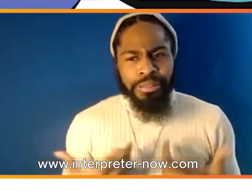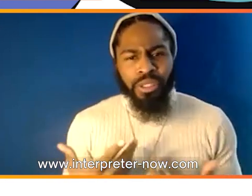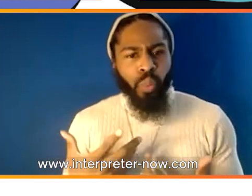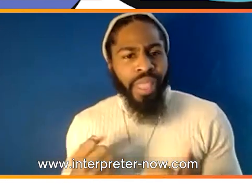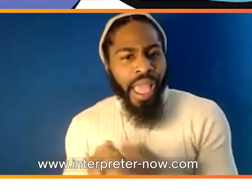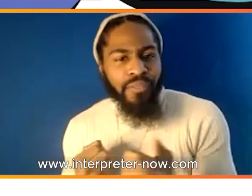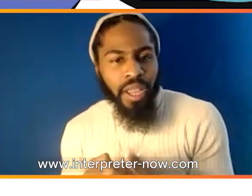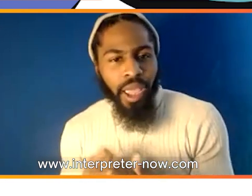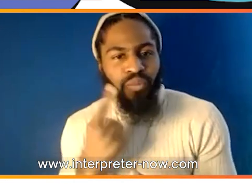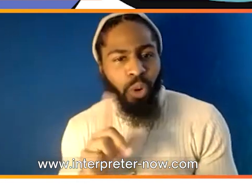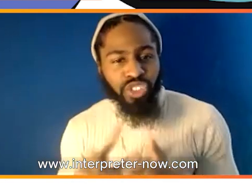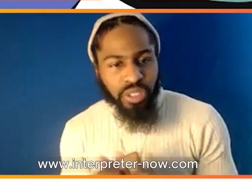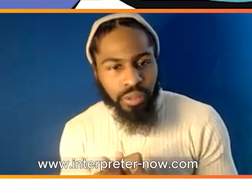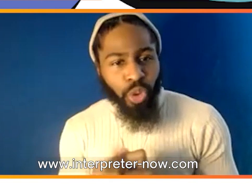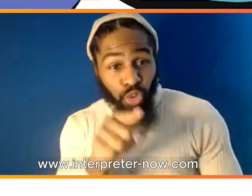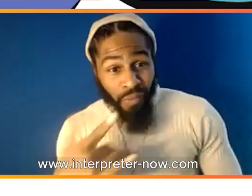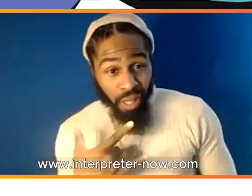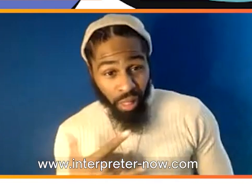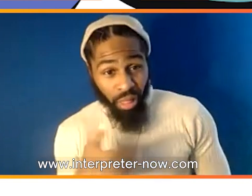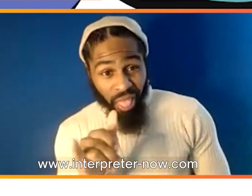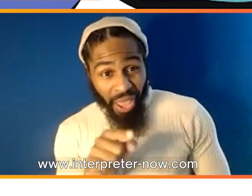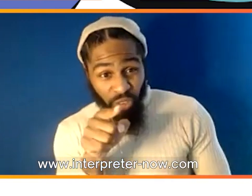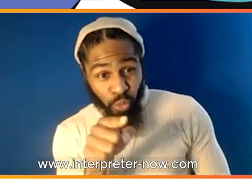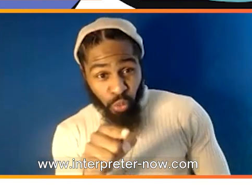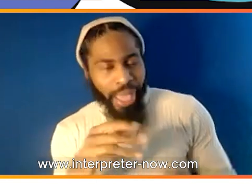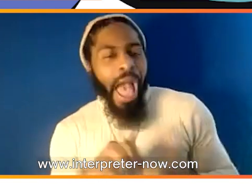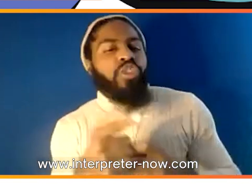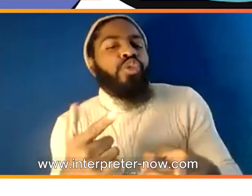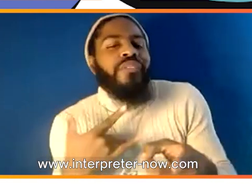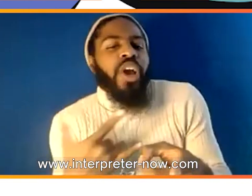That's a really good question. Most recently, I did run into some headwinds for